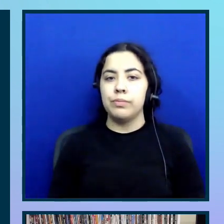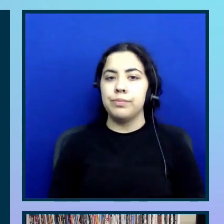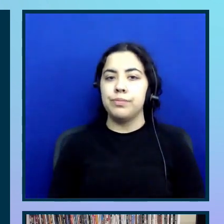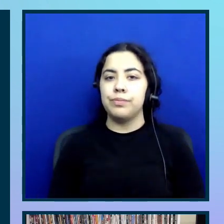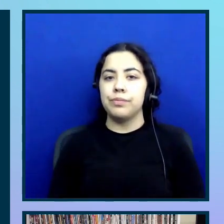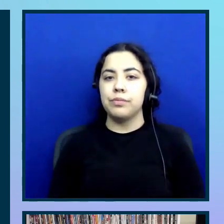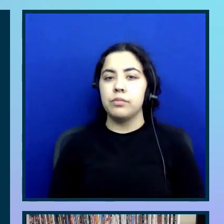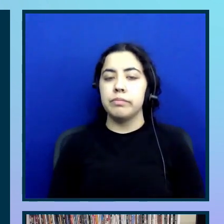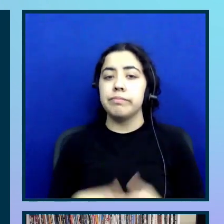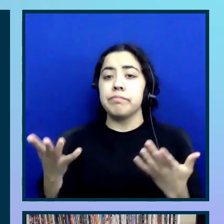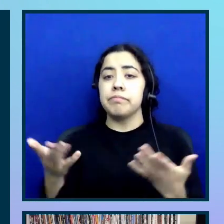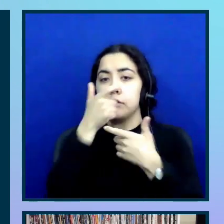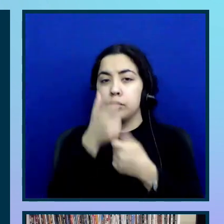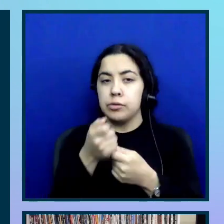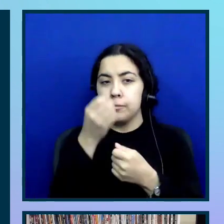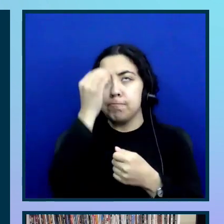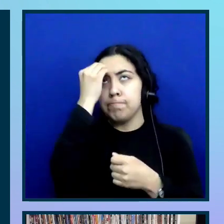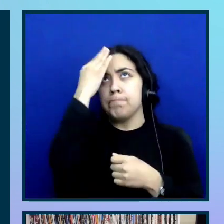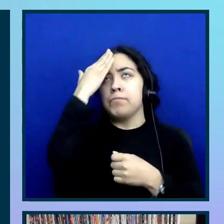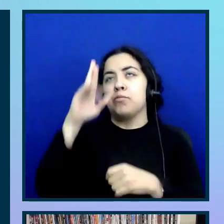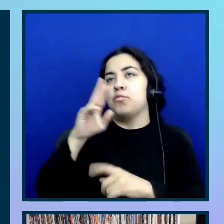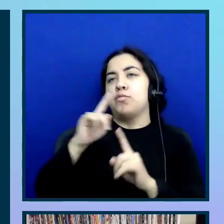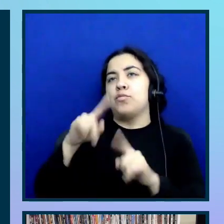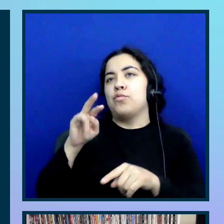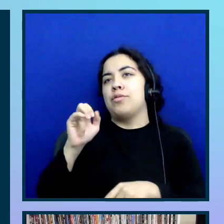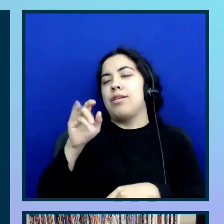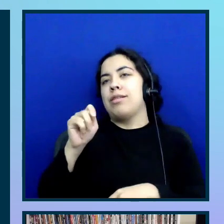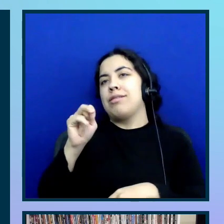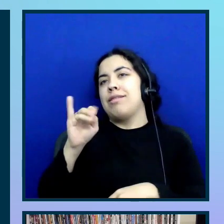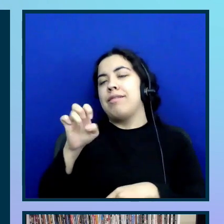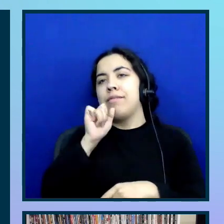It's interesting to note that in React Native, we're not able to assign a heading level.